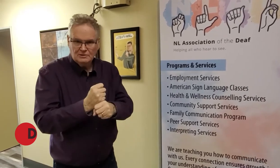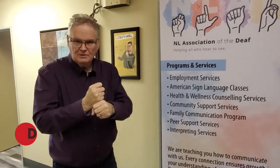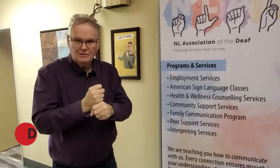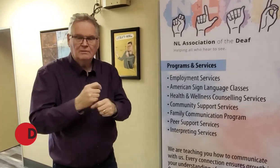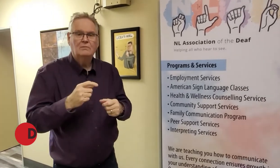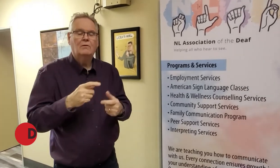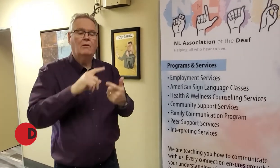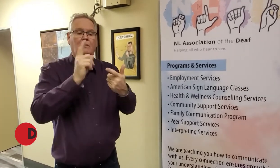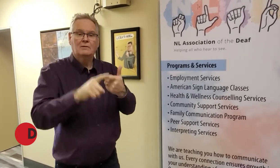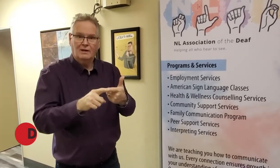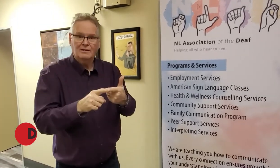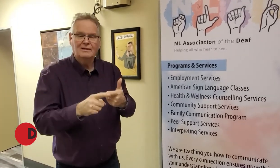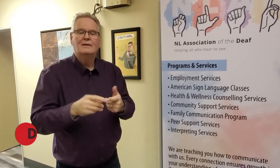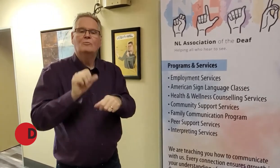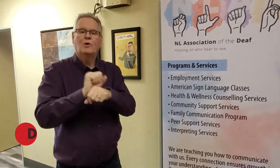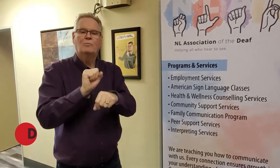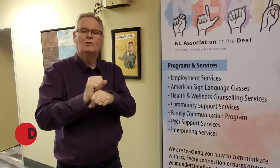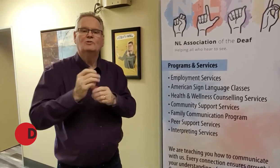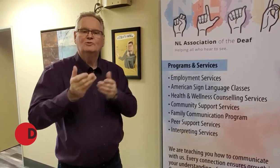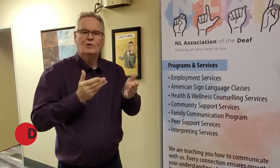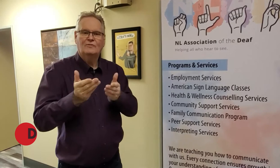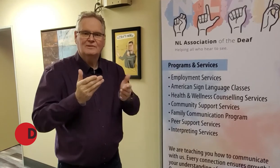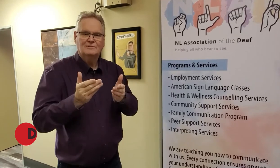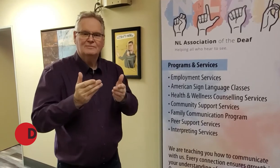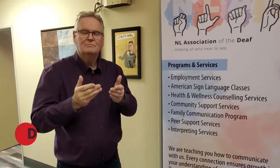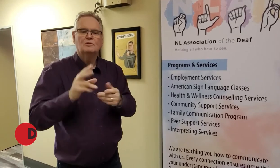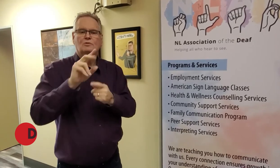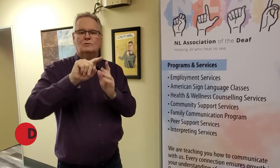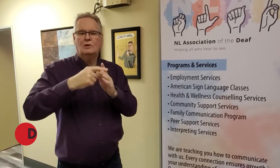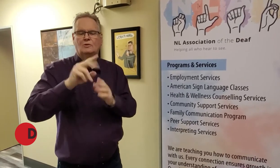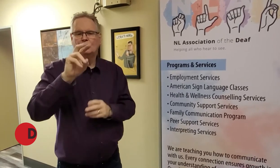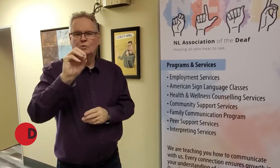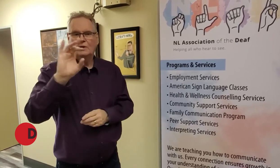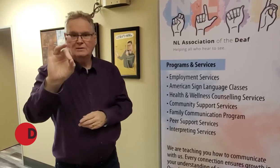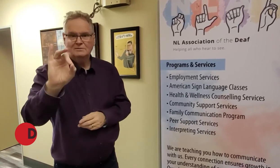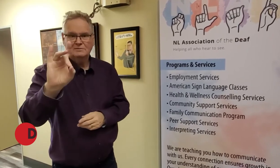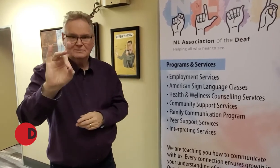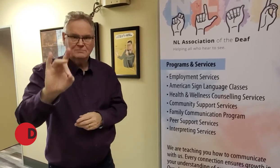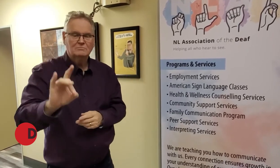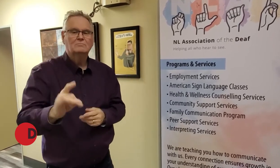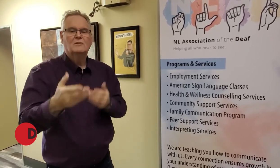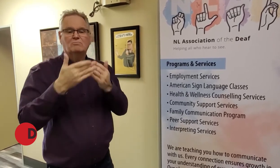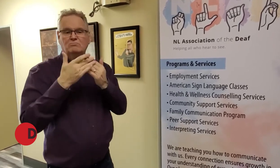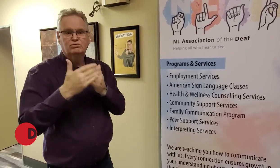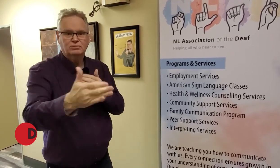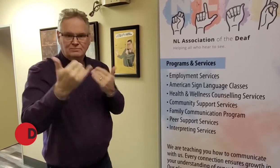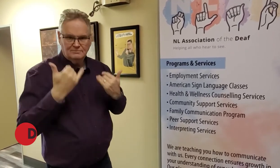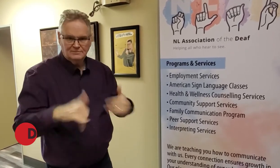and started employment services in 2008 which we still provide.